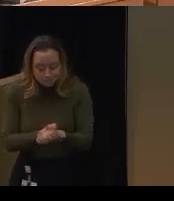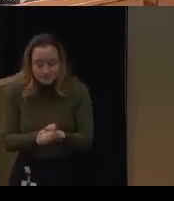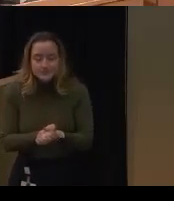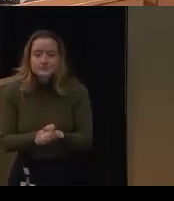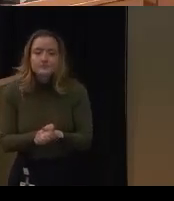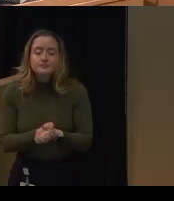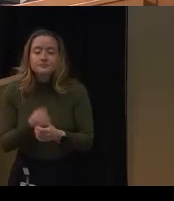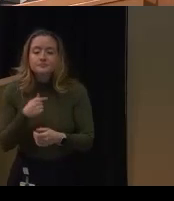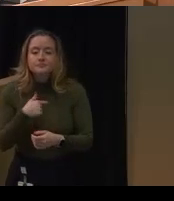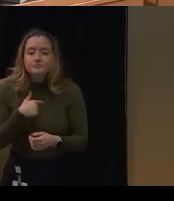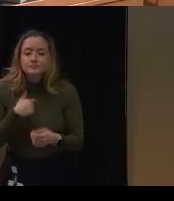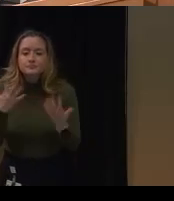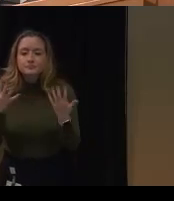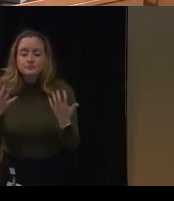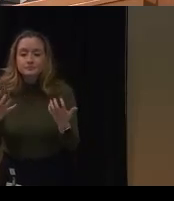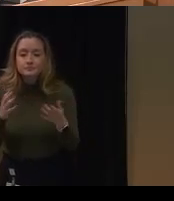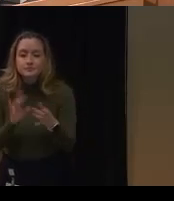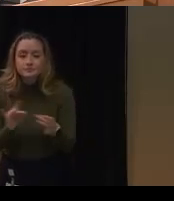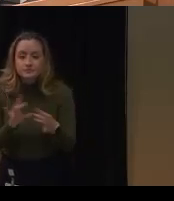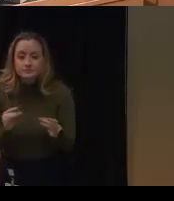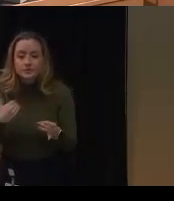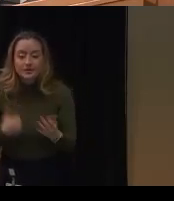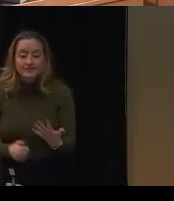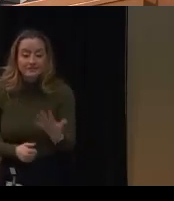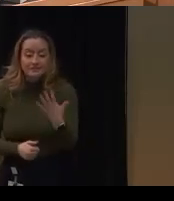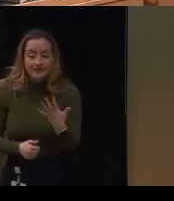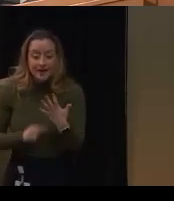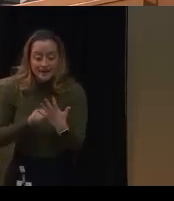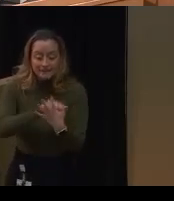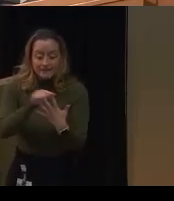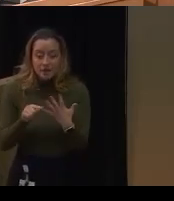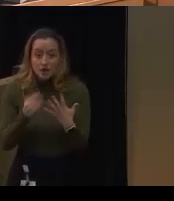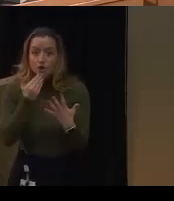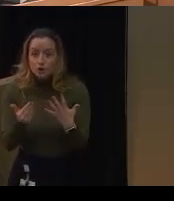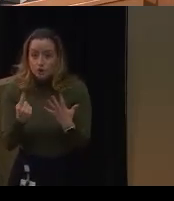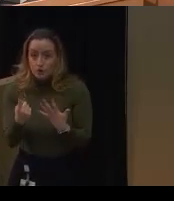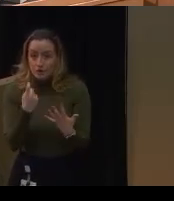um there are five really good questions that came through over Zoom we don't have time to